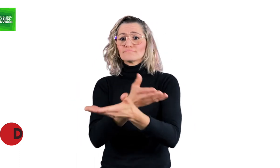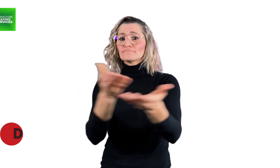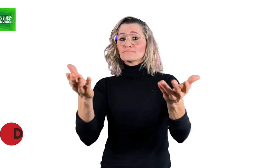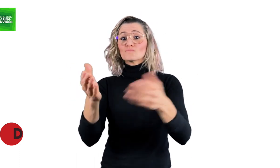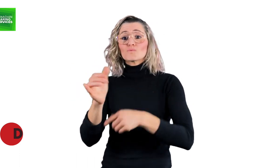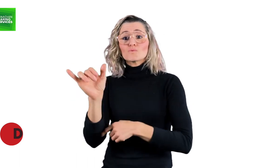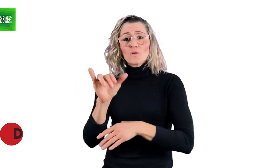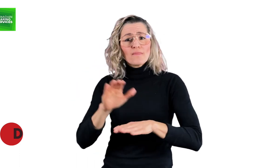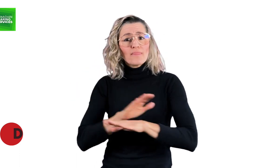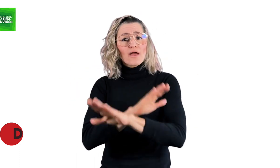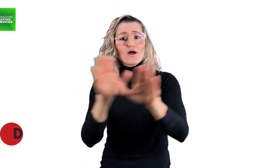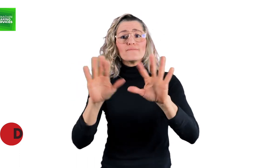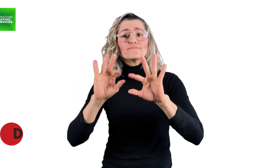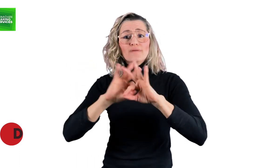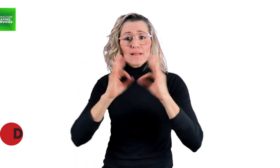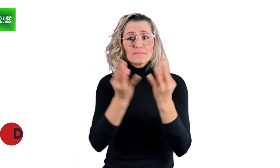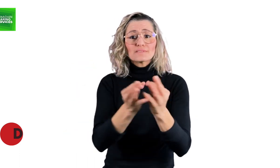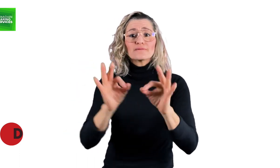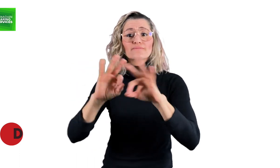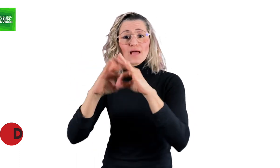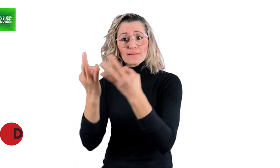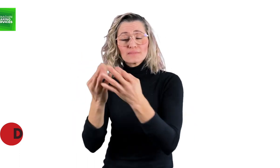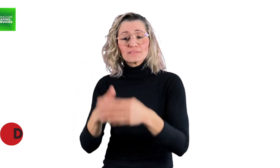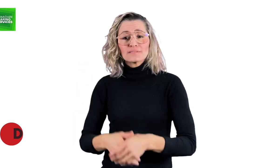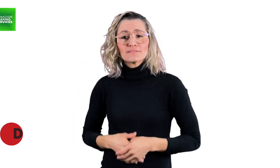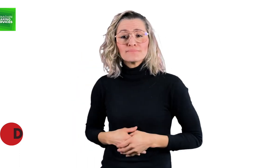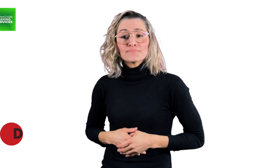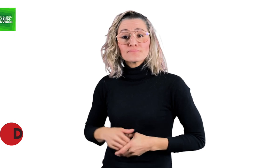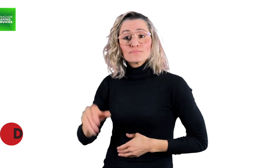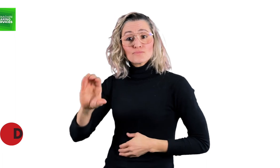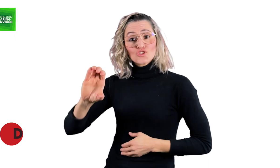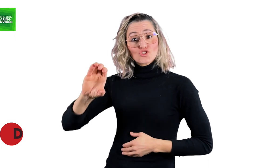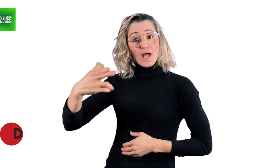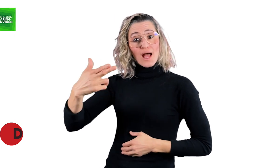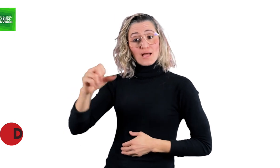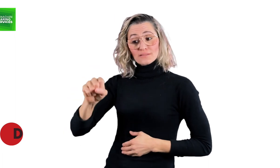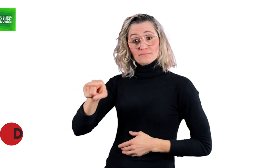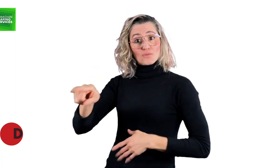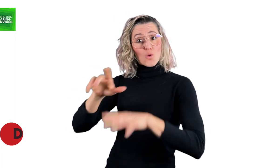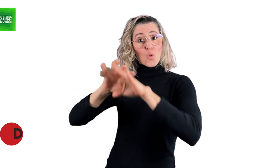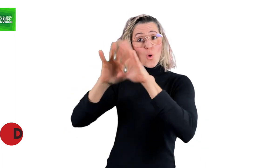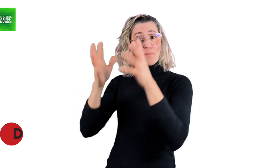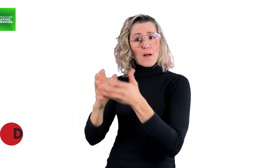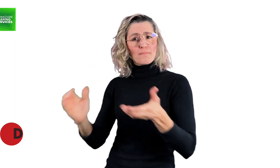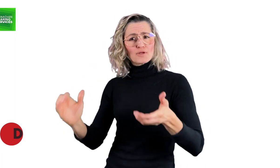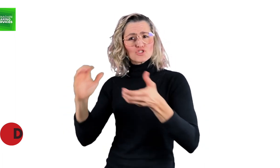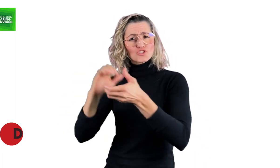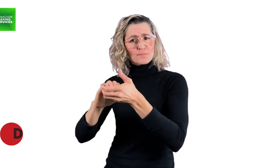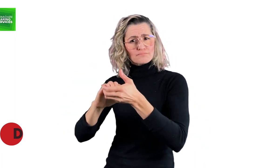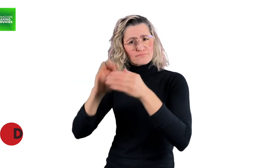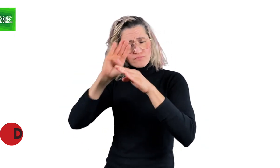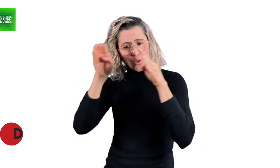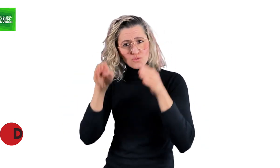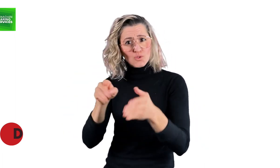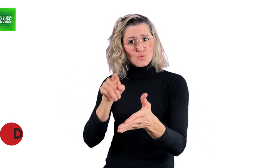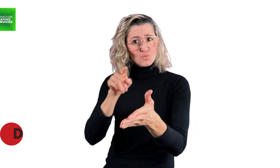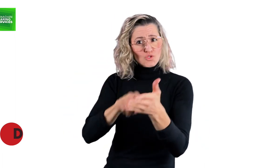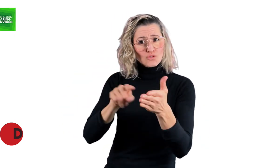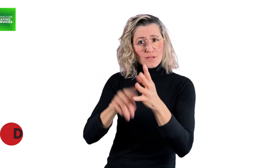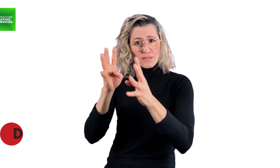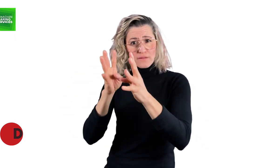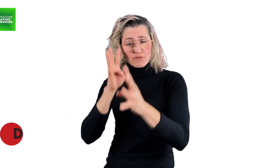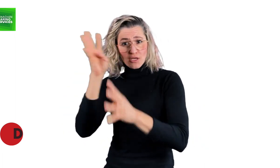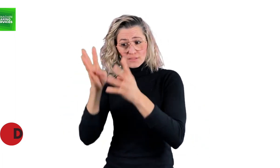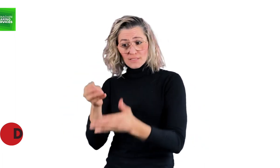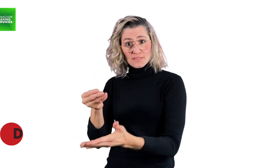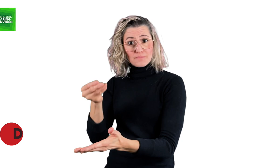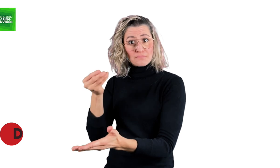and their families. CHS’ mission of “Breaking down barriers